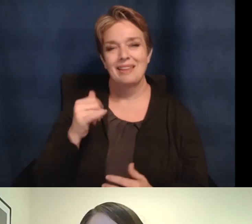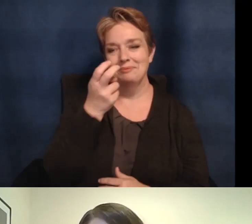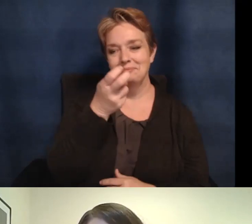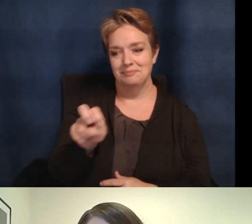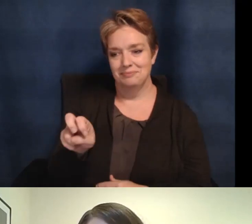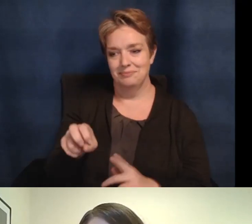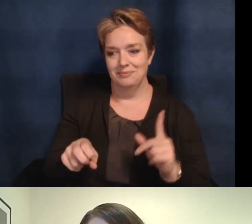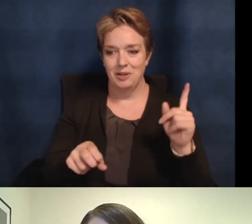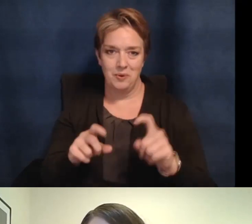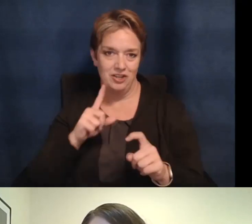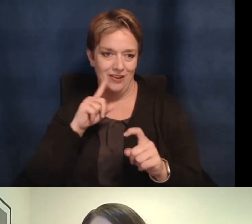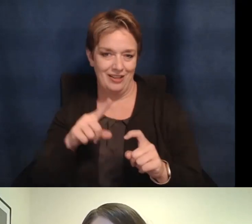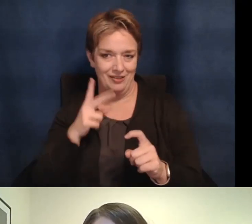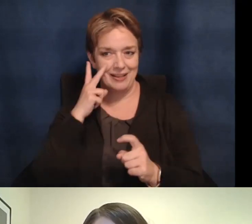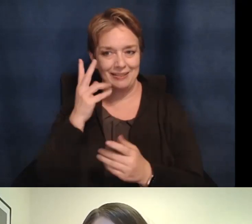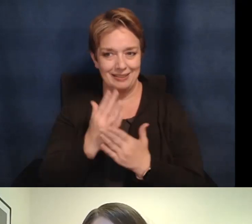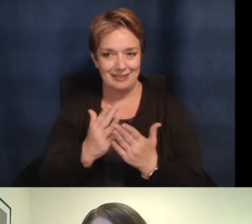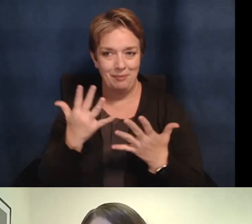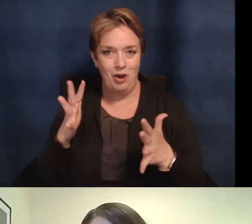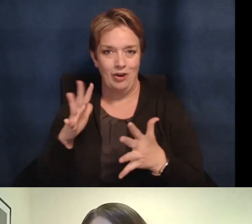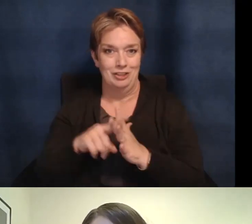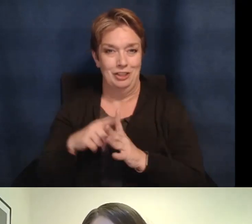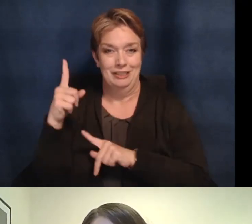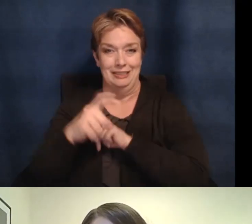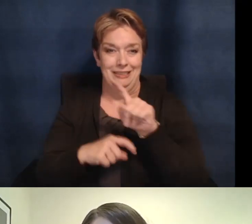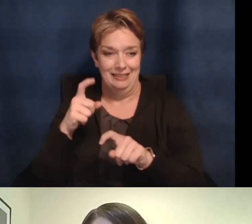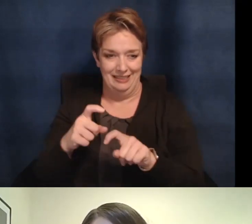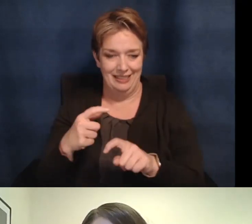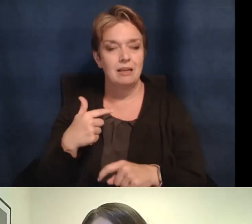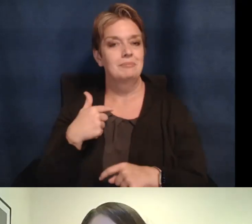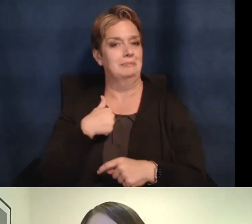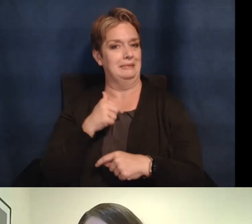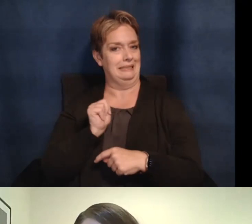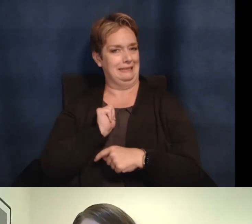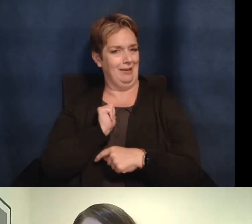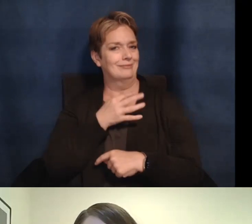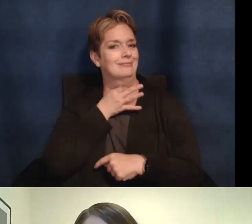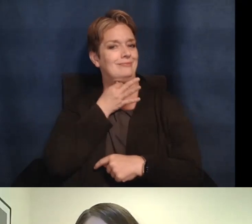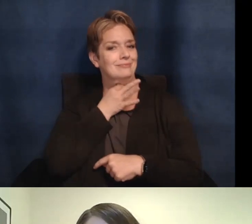And I see there's a couple already started, but I do have a curiosity myself.